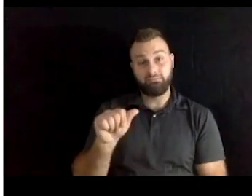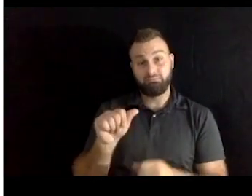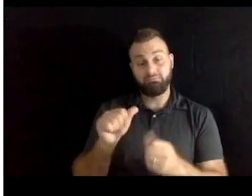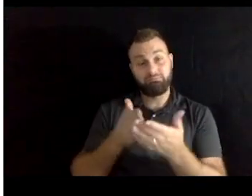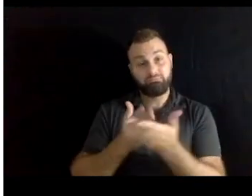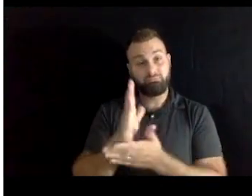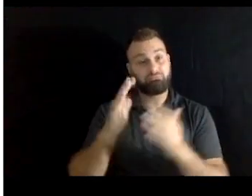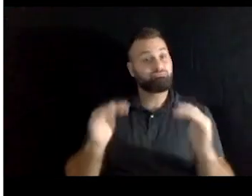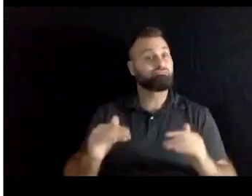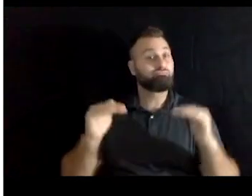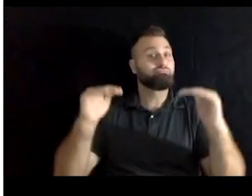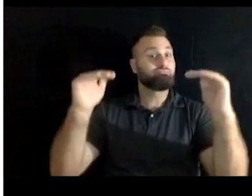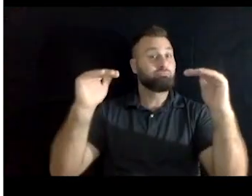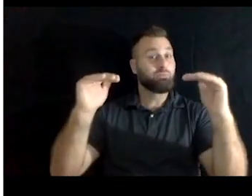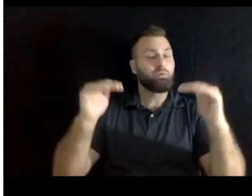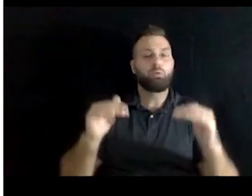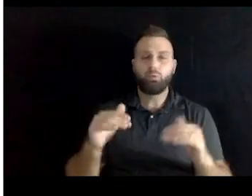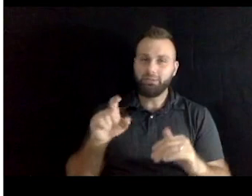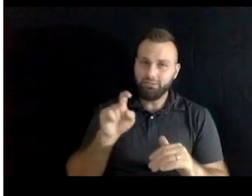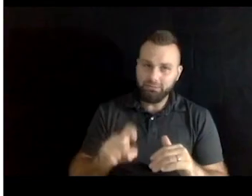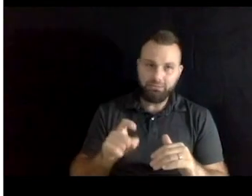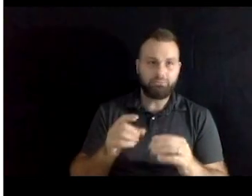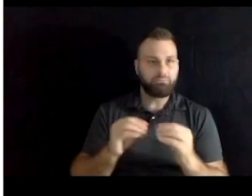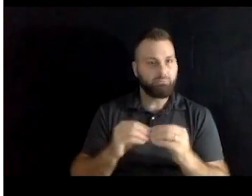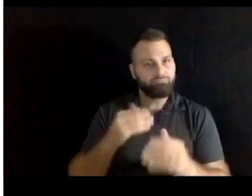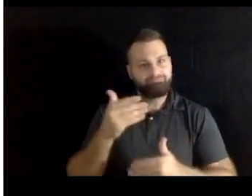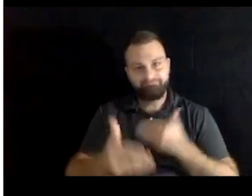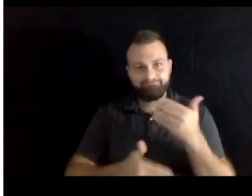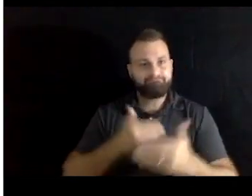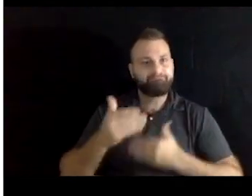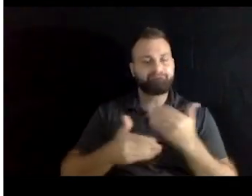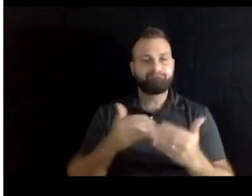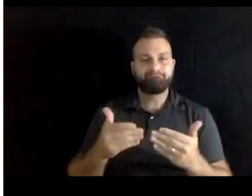We need to make more progress on this topic.